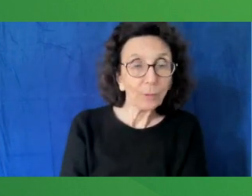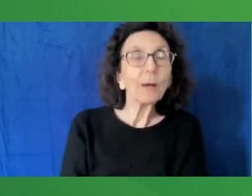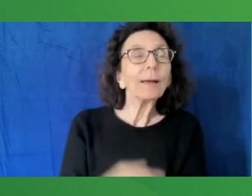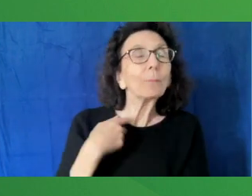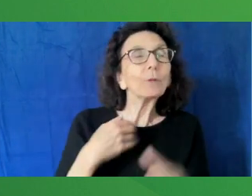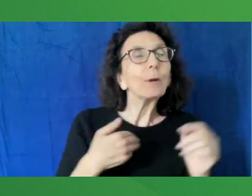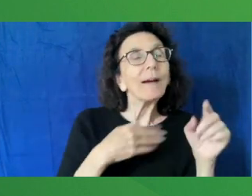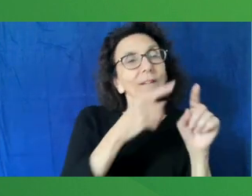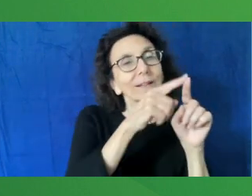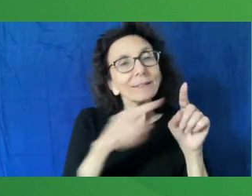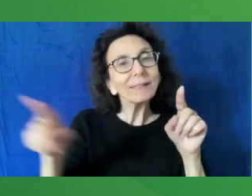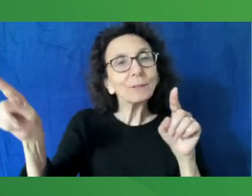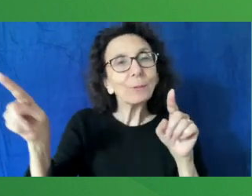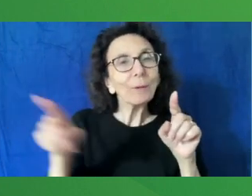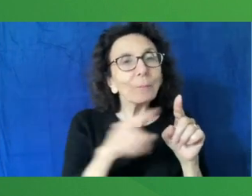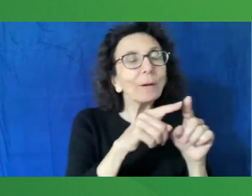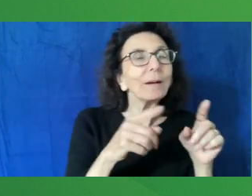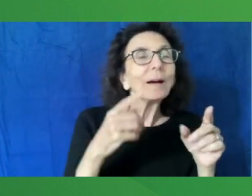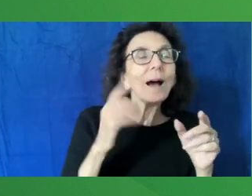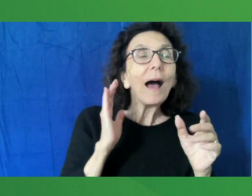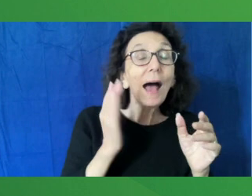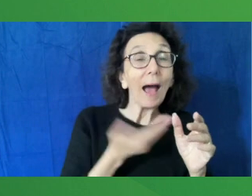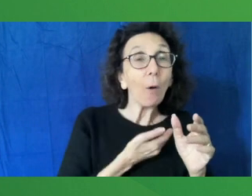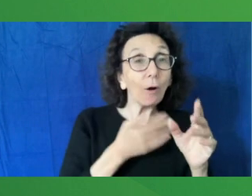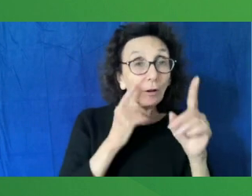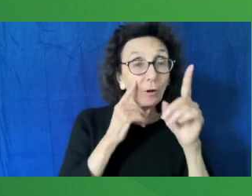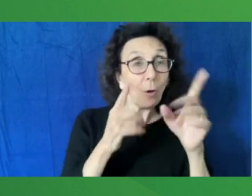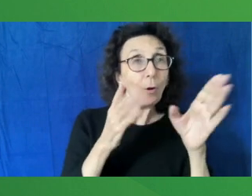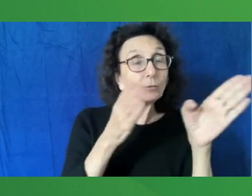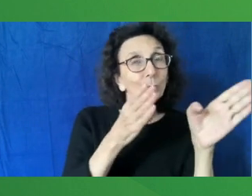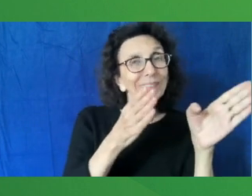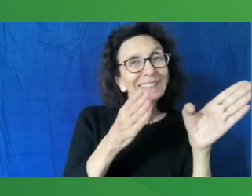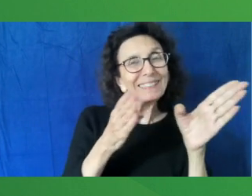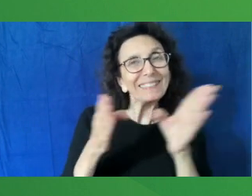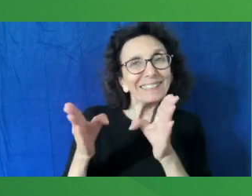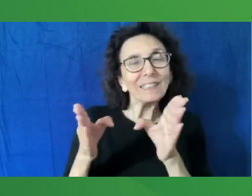really trying to shift more to this sense making frame.